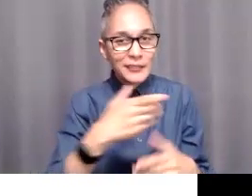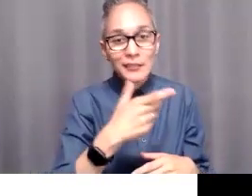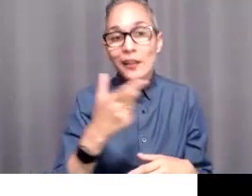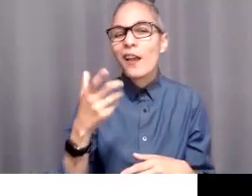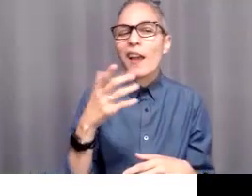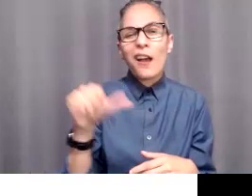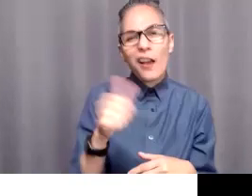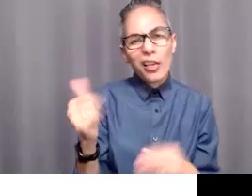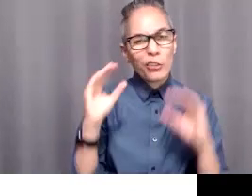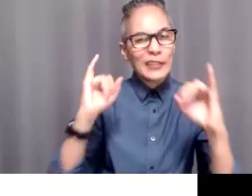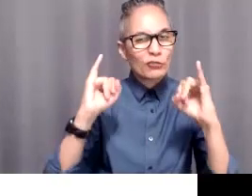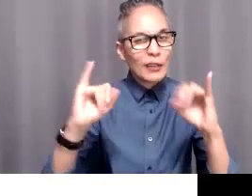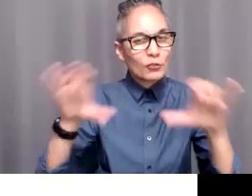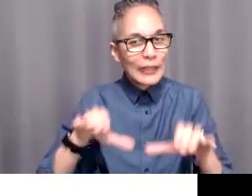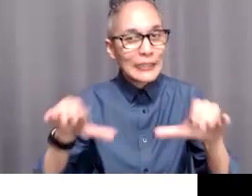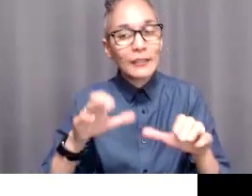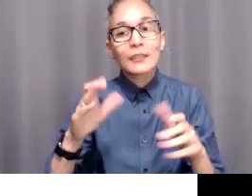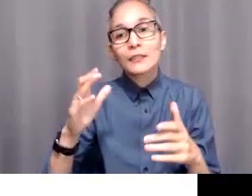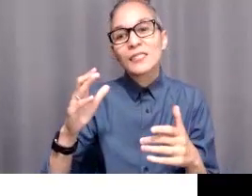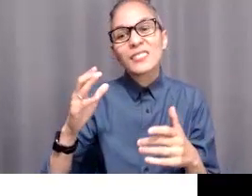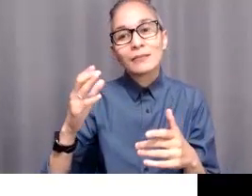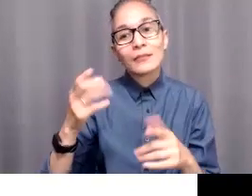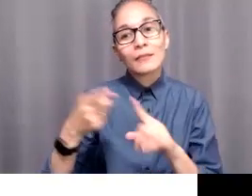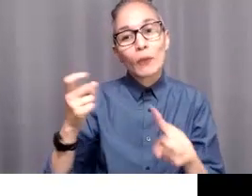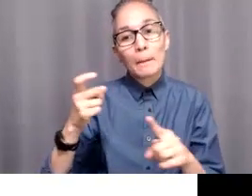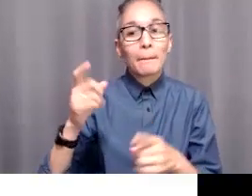instructional activities approved by the institution's accrediting agency.